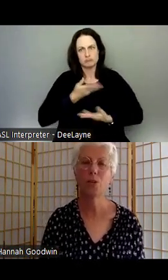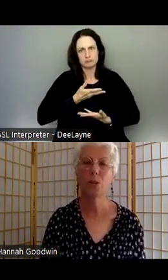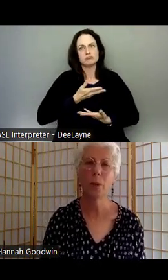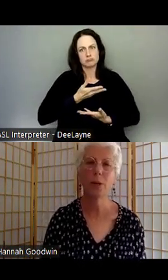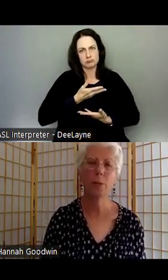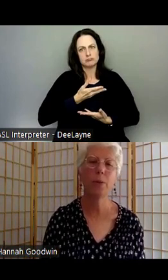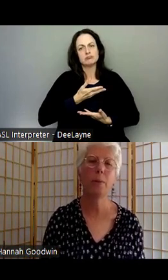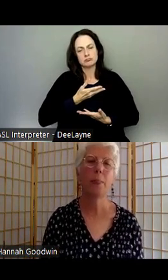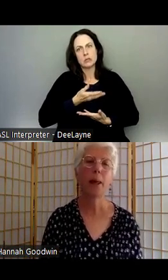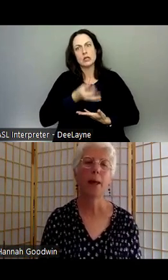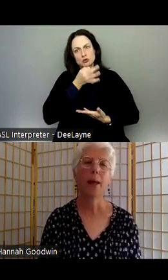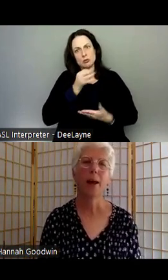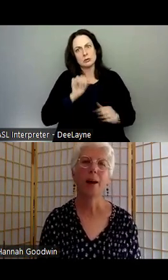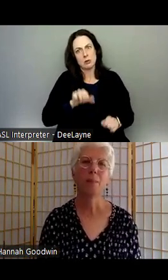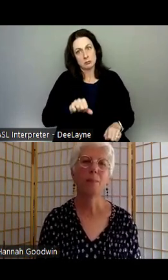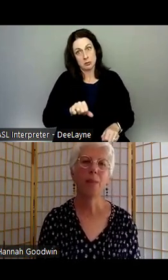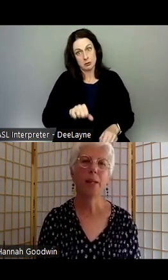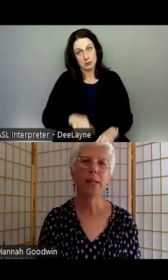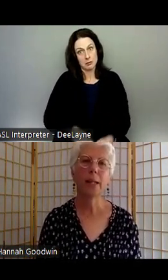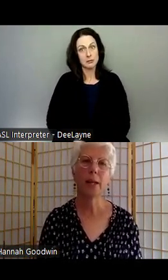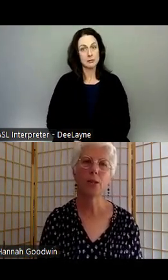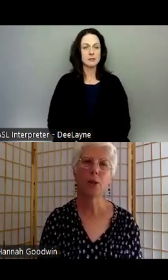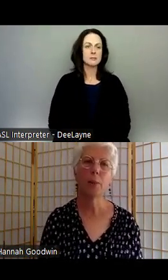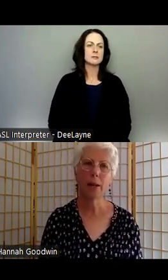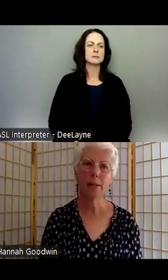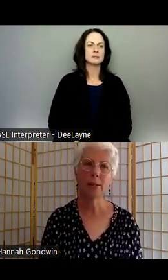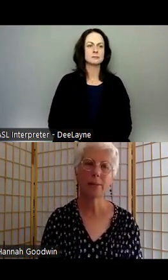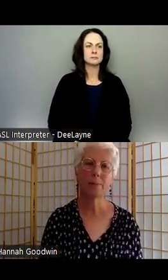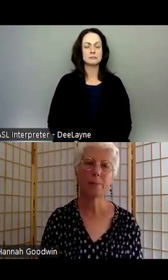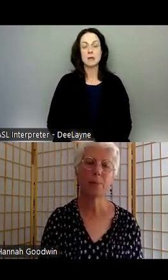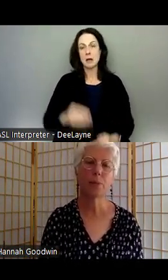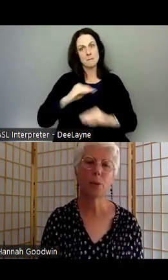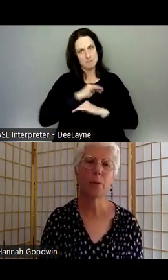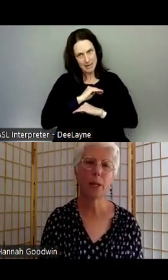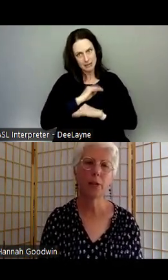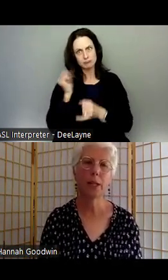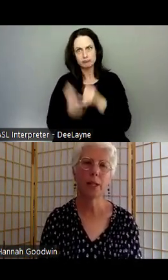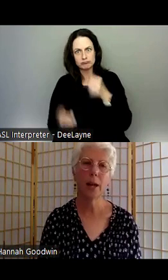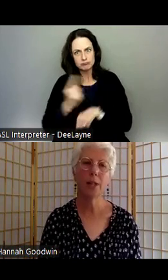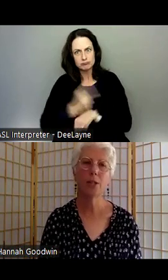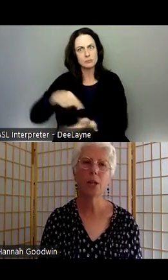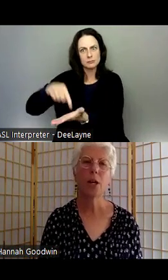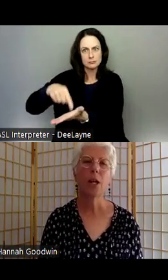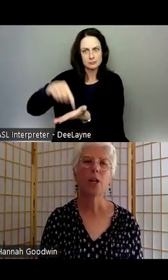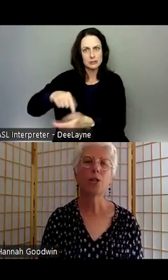as soon as possible that the deadlines are met. So you're meeting your deadlines,